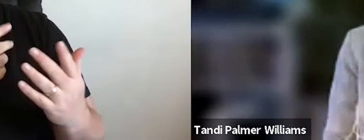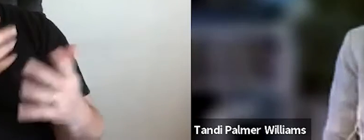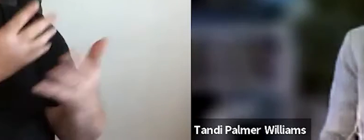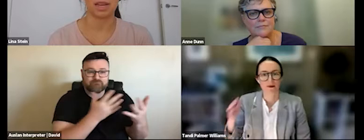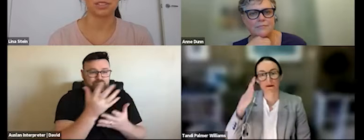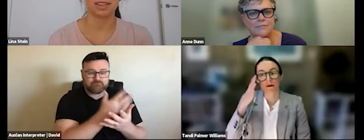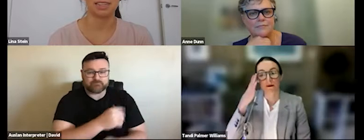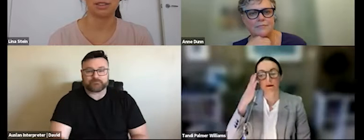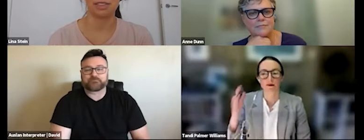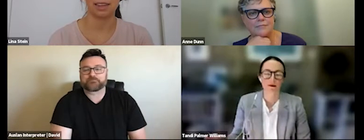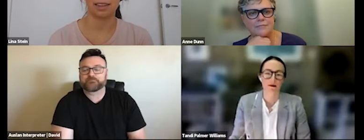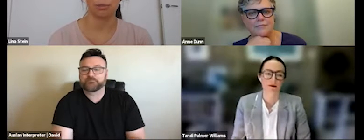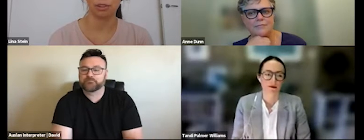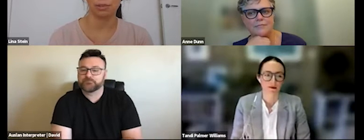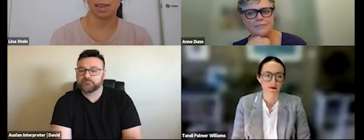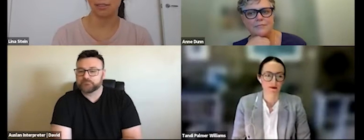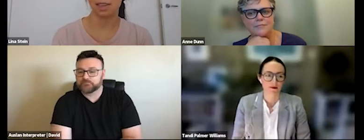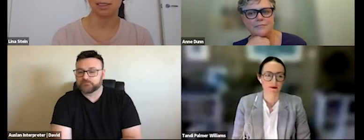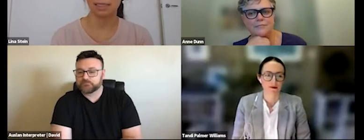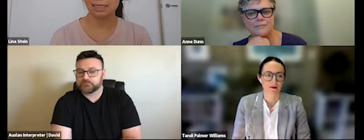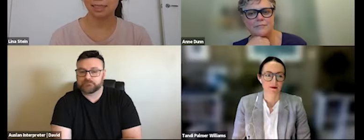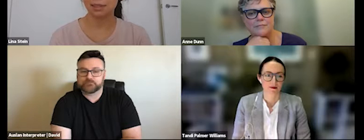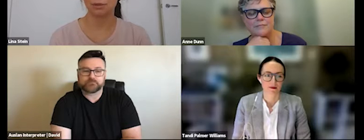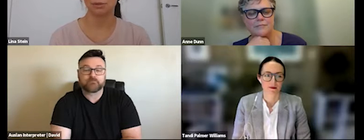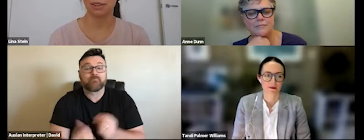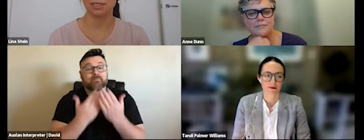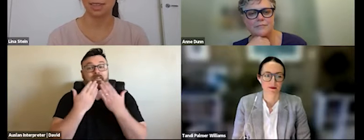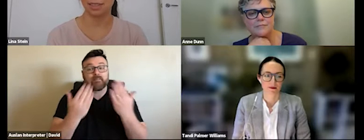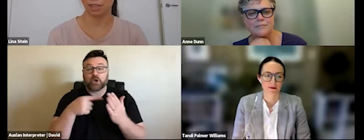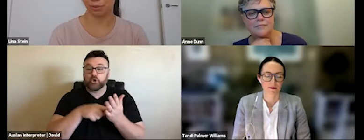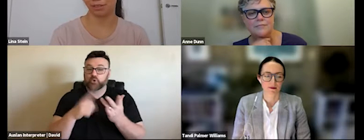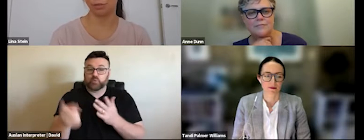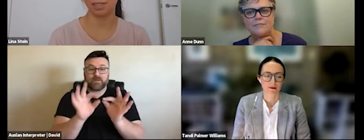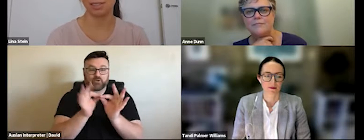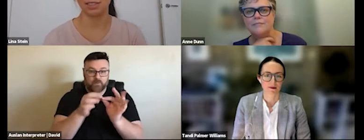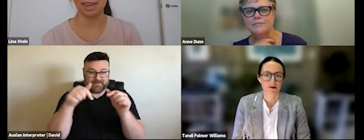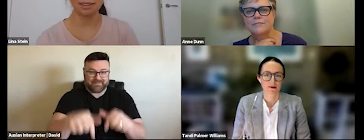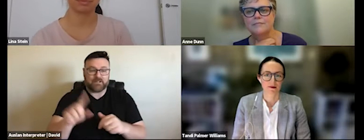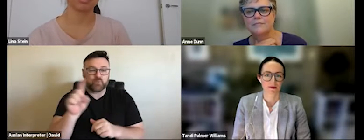I would like to thank David and Lisa will be interpreting for us today.